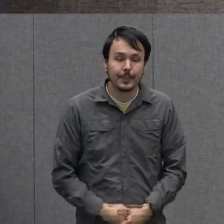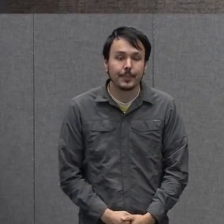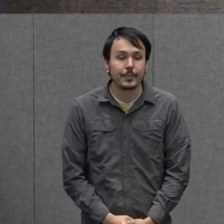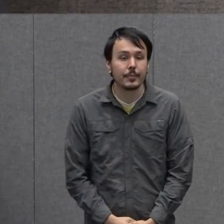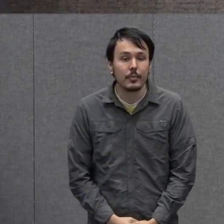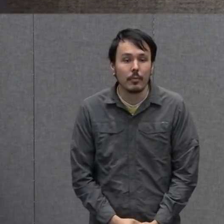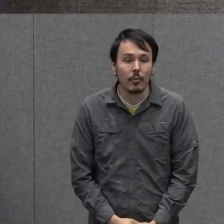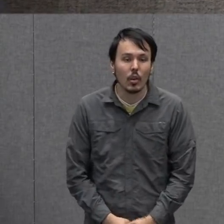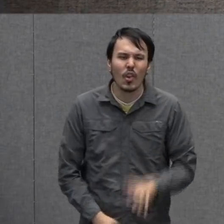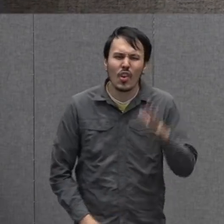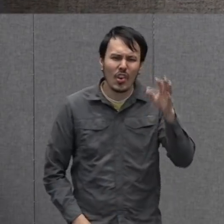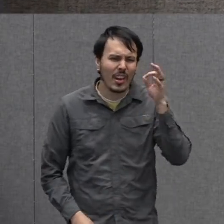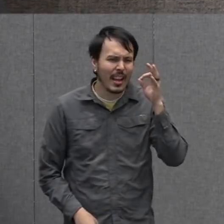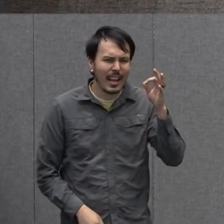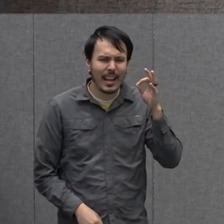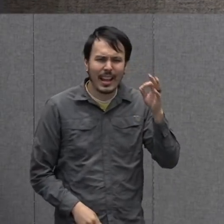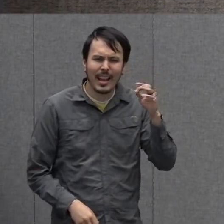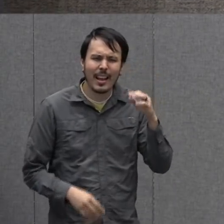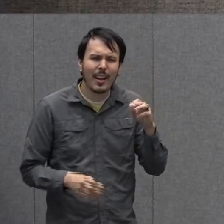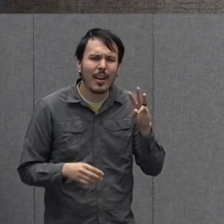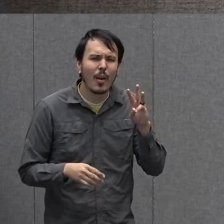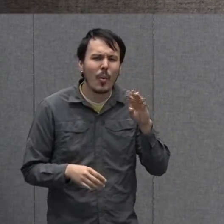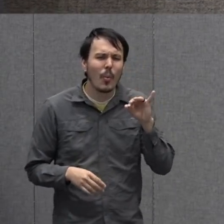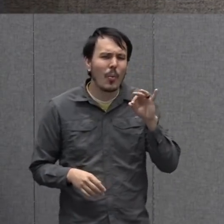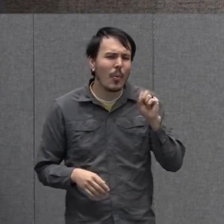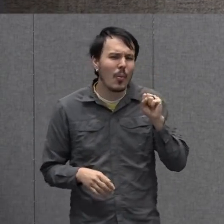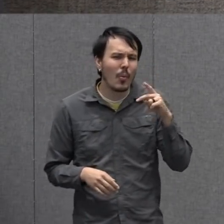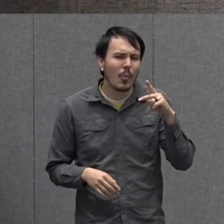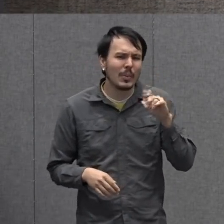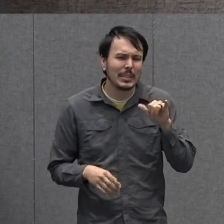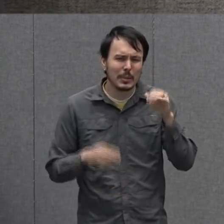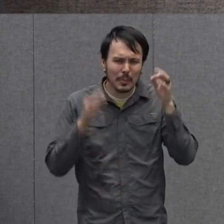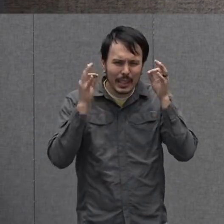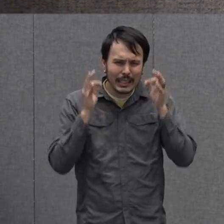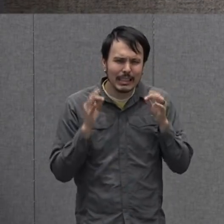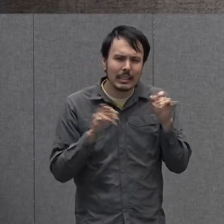Her hair was as wispy as cobwebs in the ceiling.